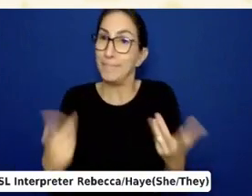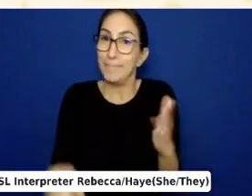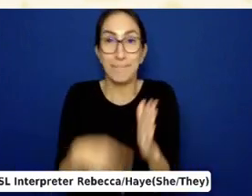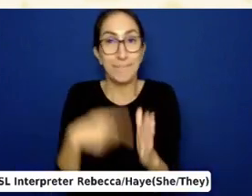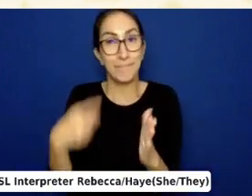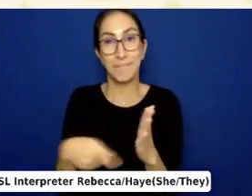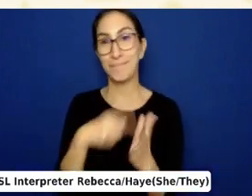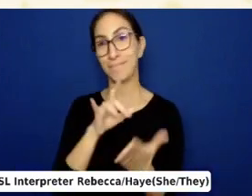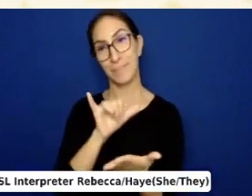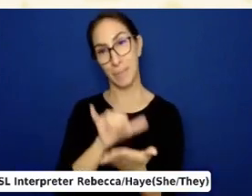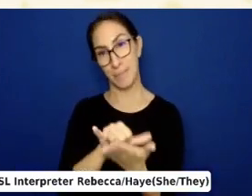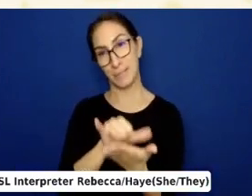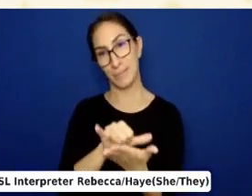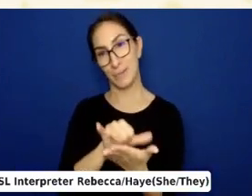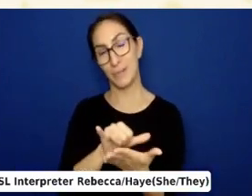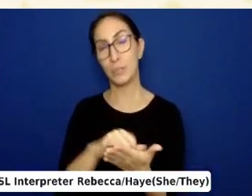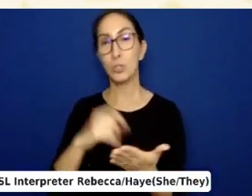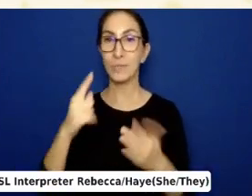that we can create something